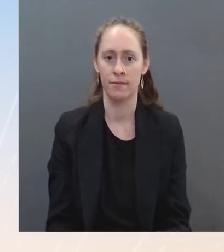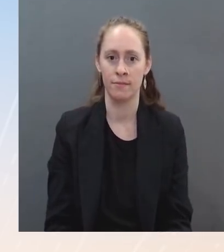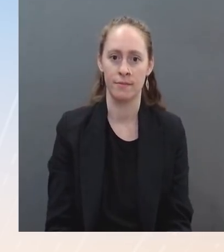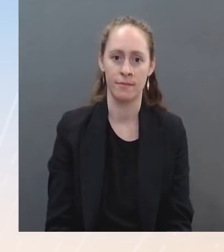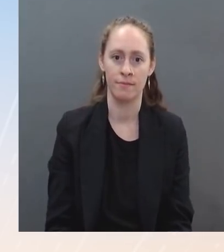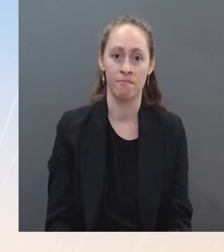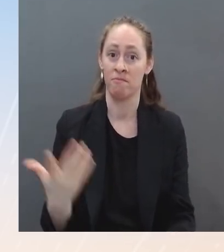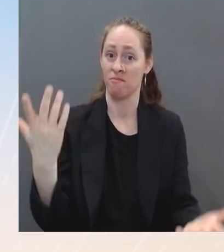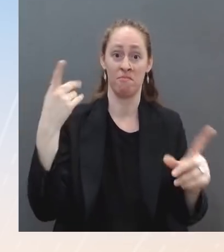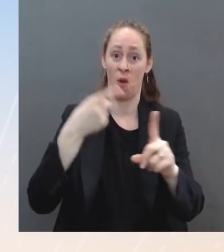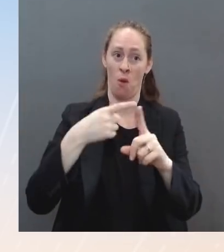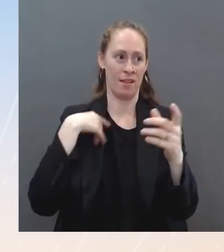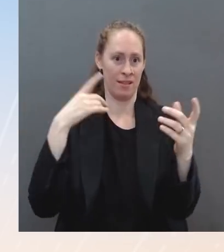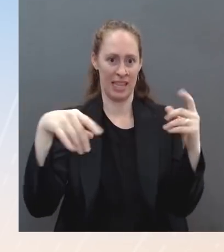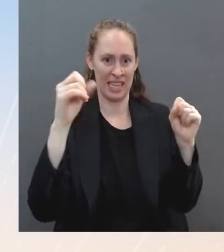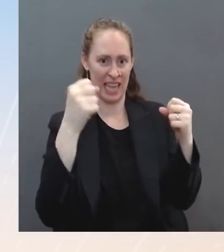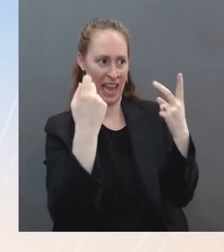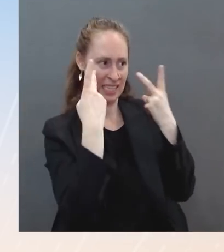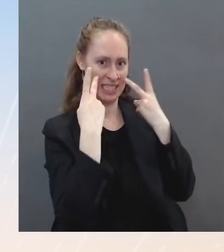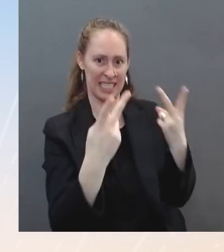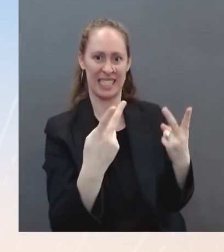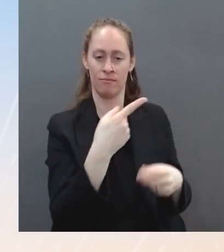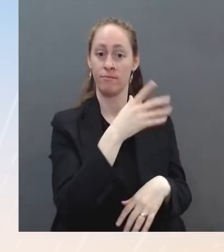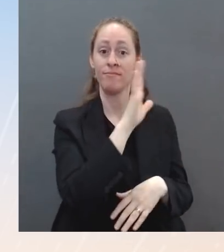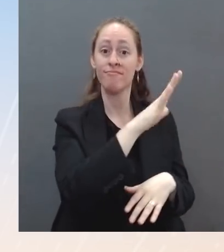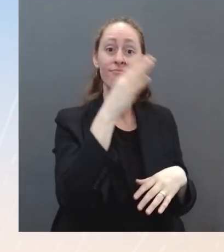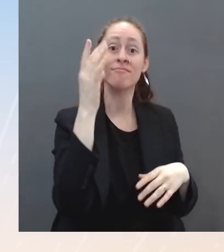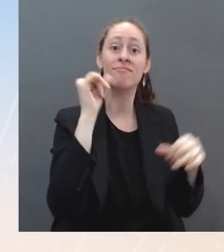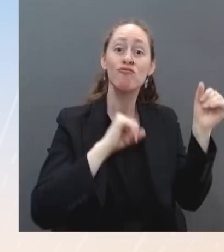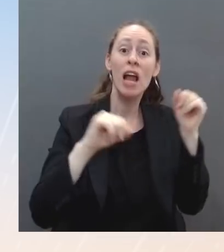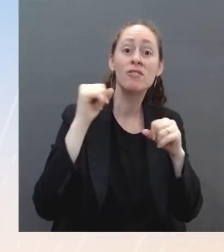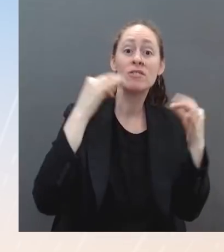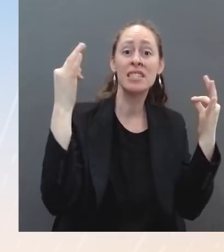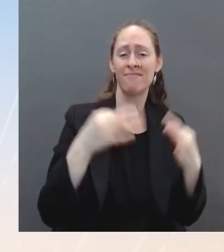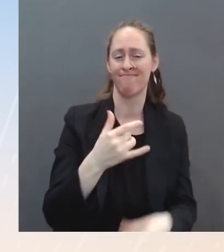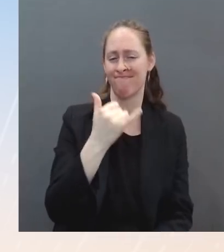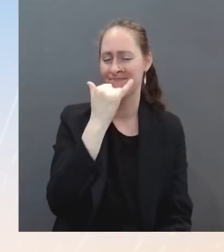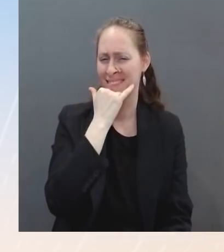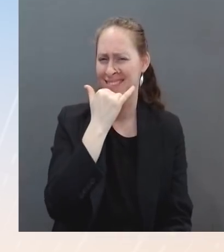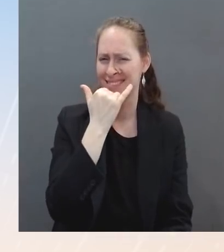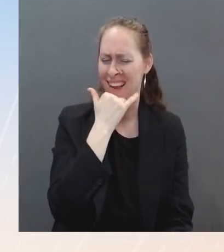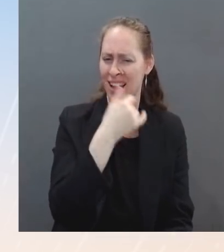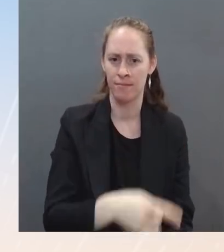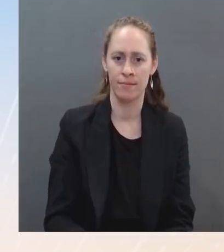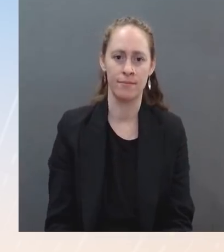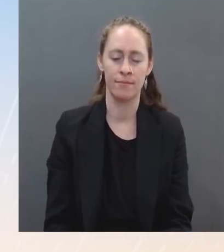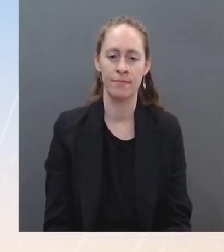Putin himself has said that the sanctions have imposed unprecedented costs on the Russian economy.